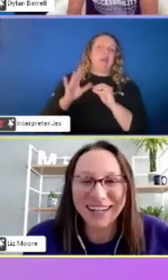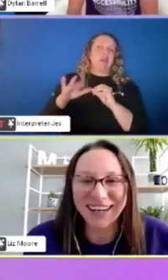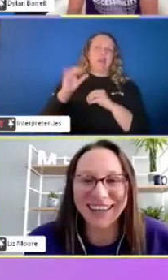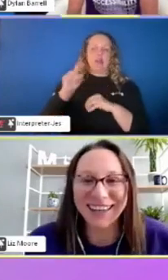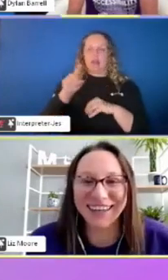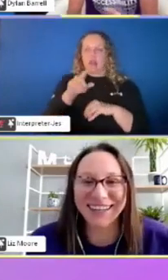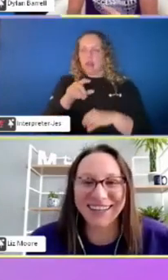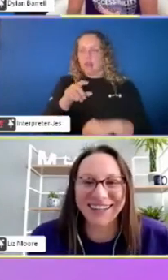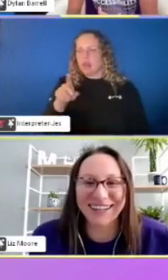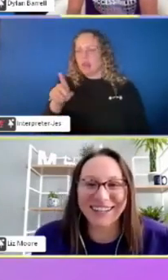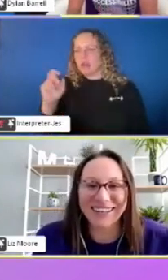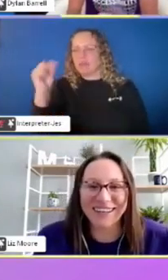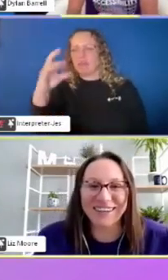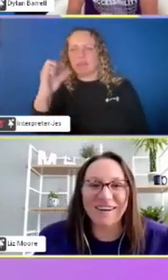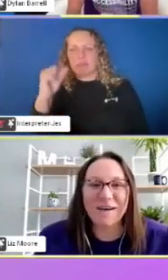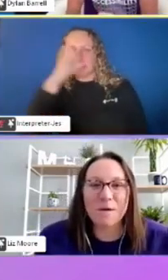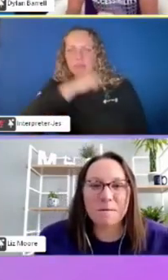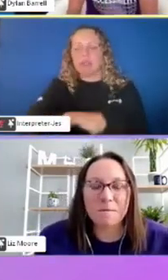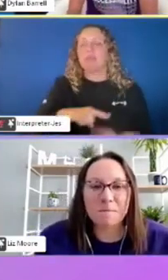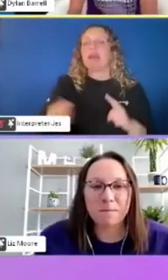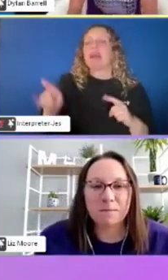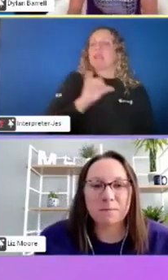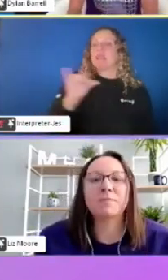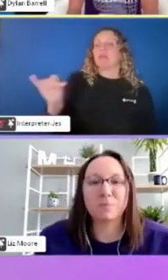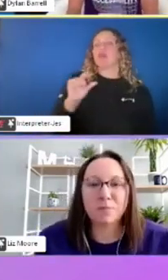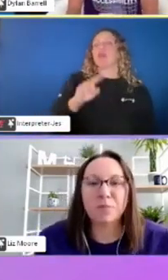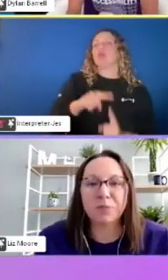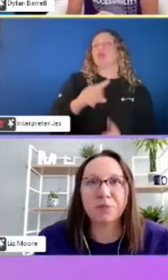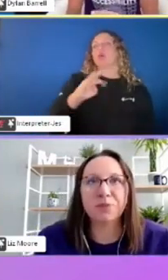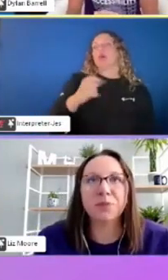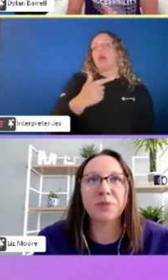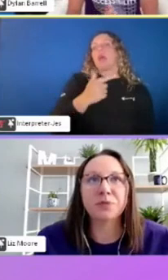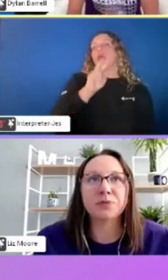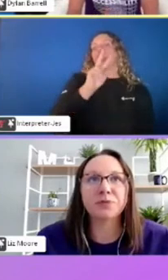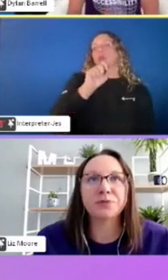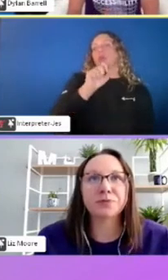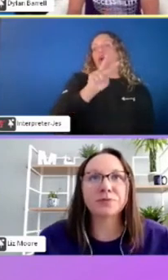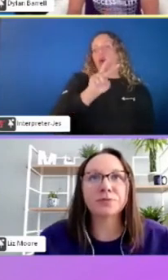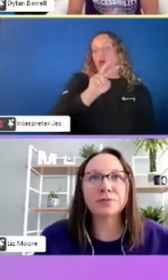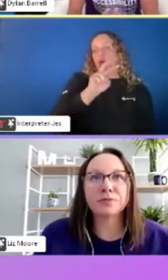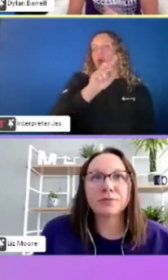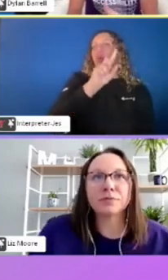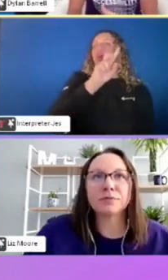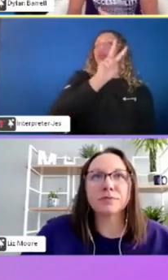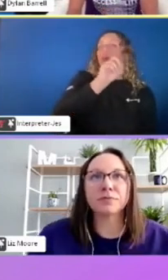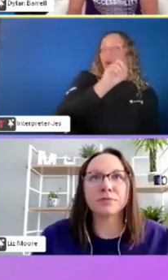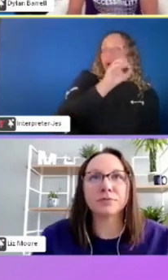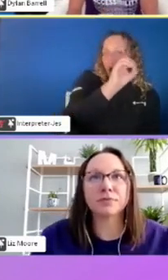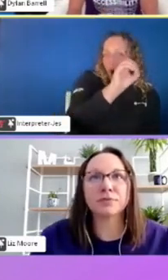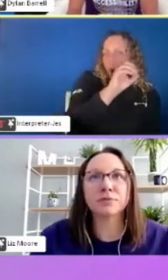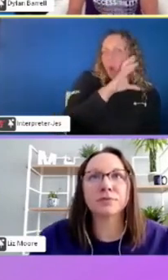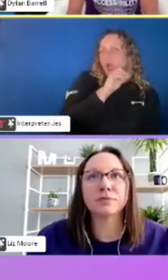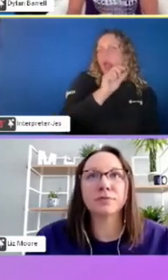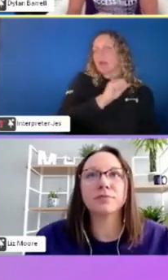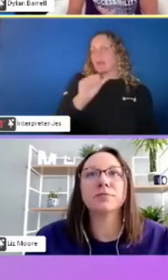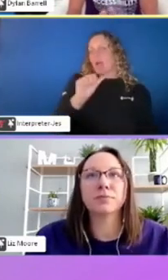Yeah, is very similar to WCAG 2.0, A and AA. There are very small differences.